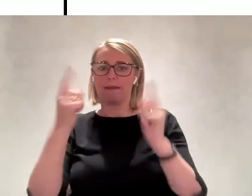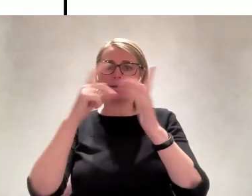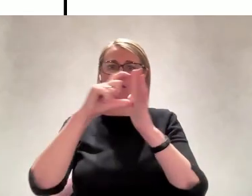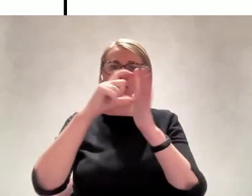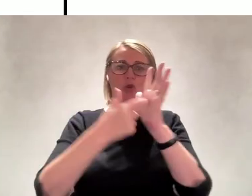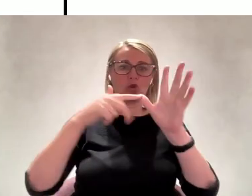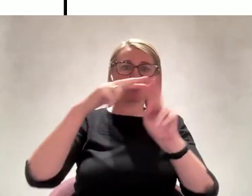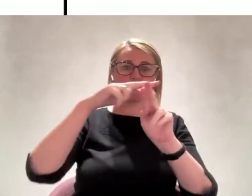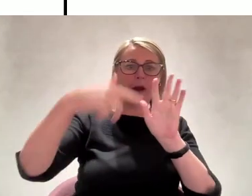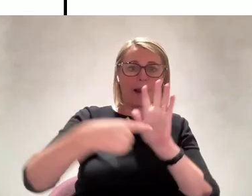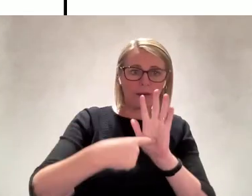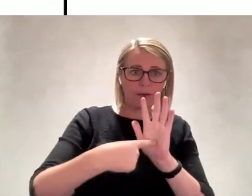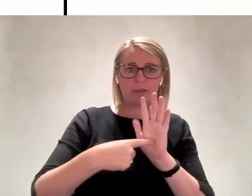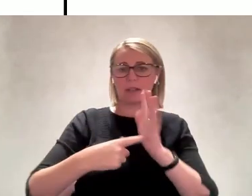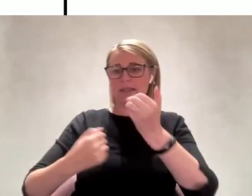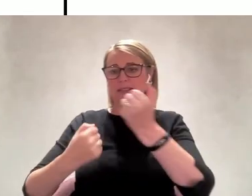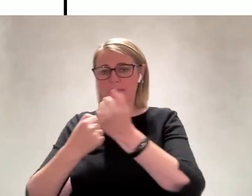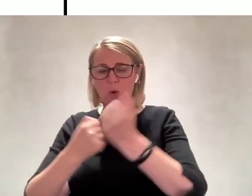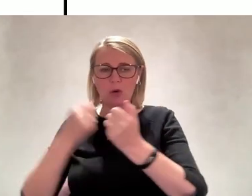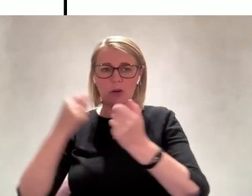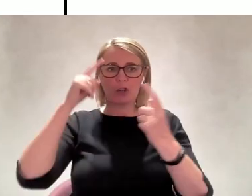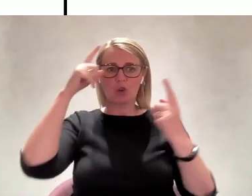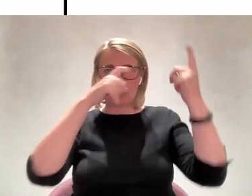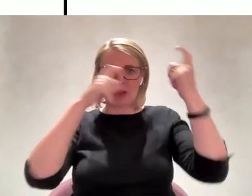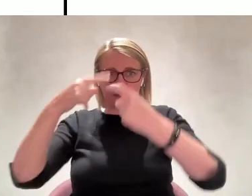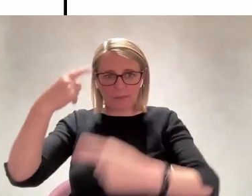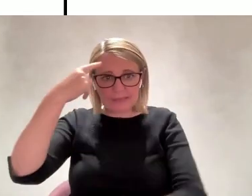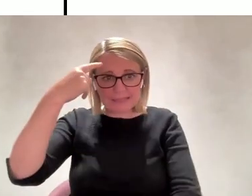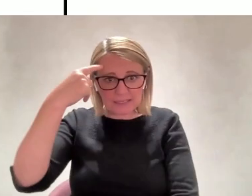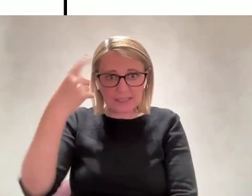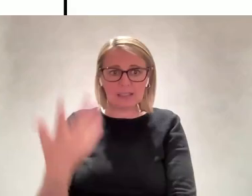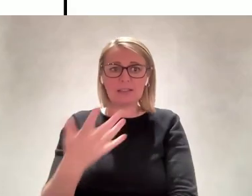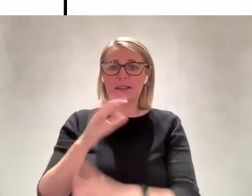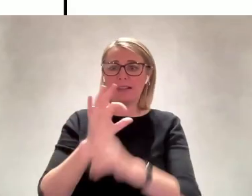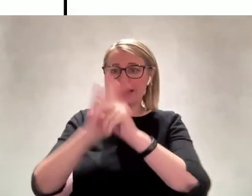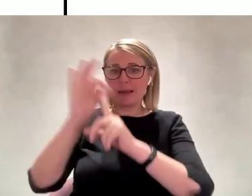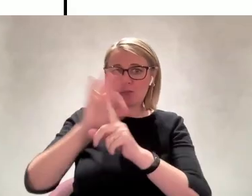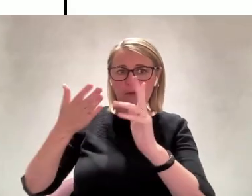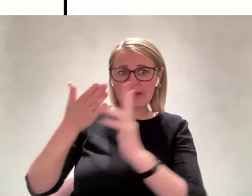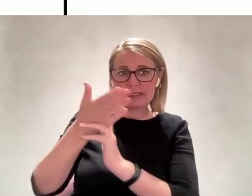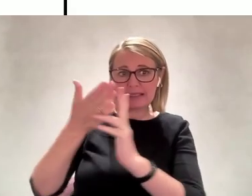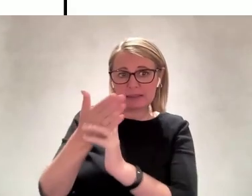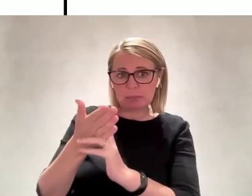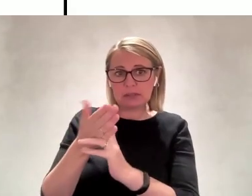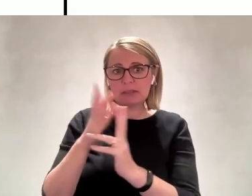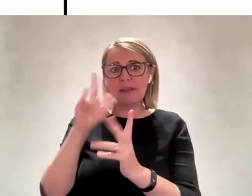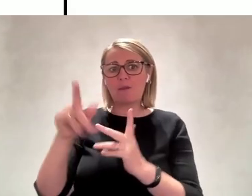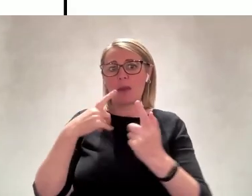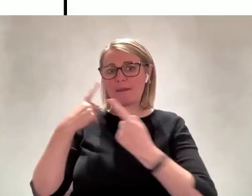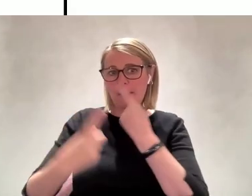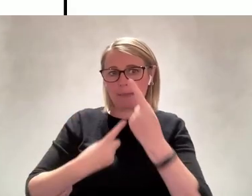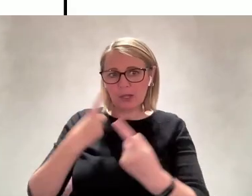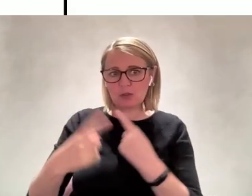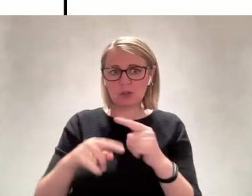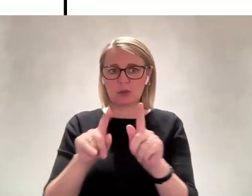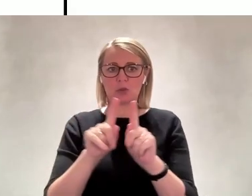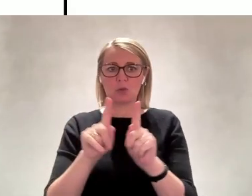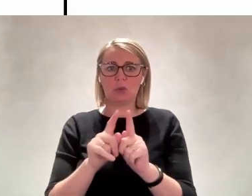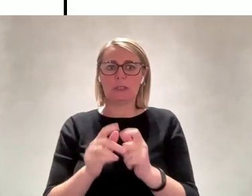first drafts of content, supporting creative thinking, improving accessibility to information, as well